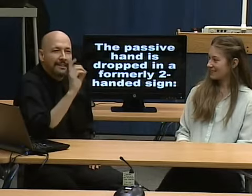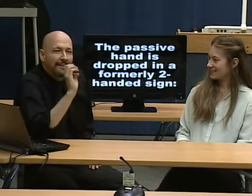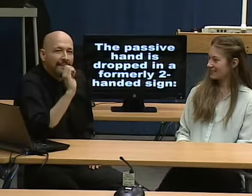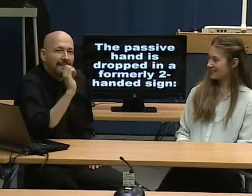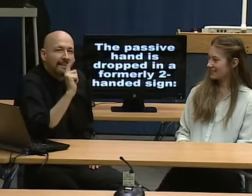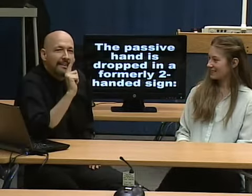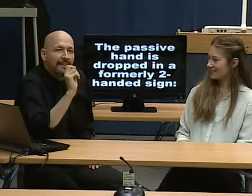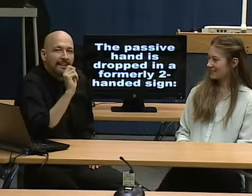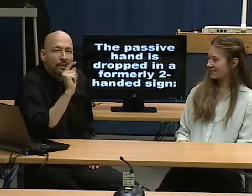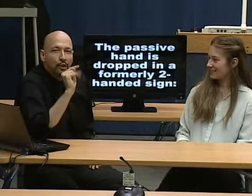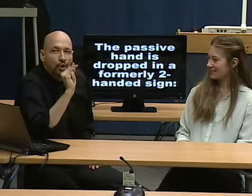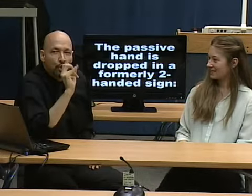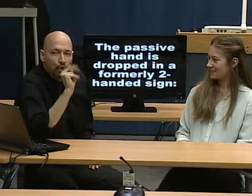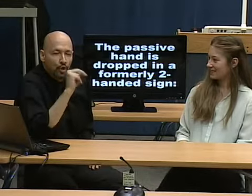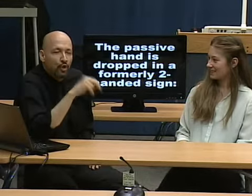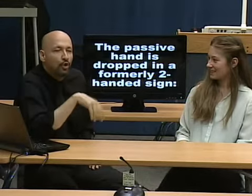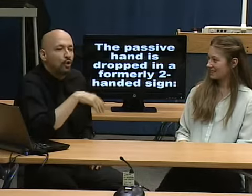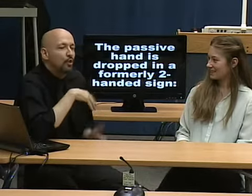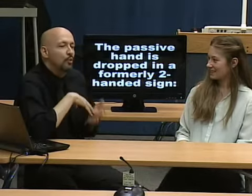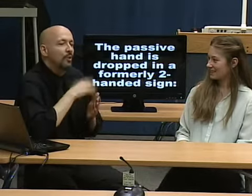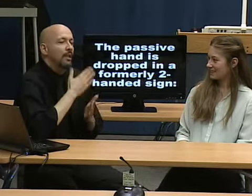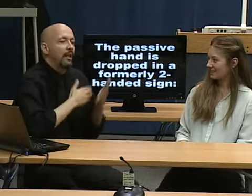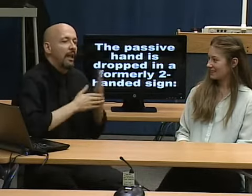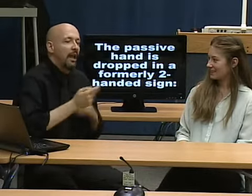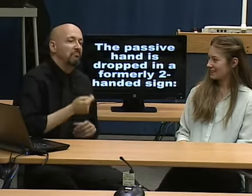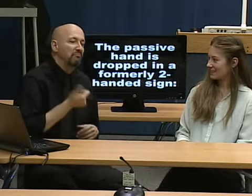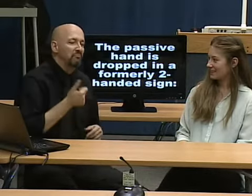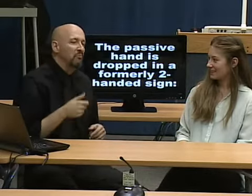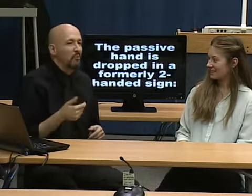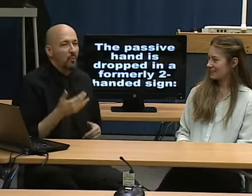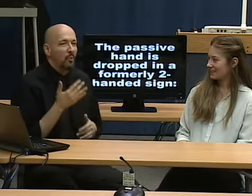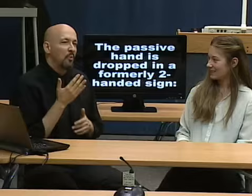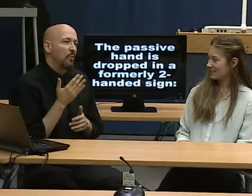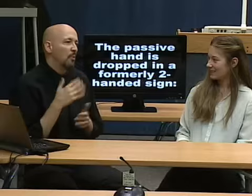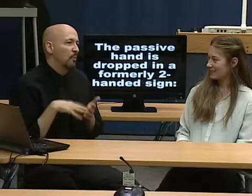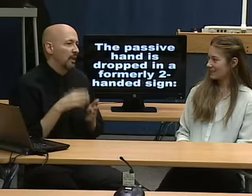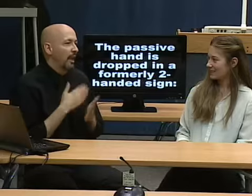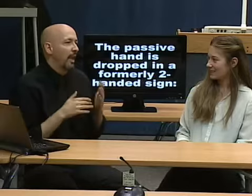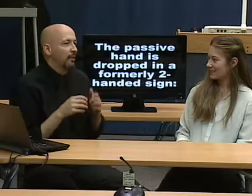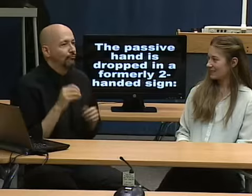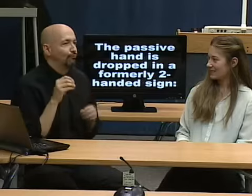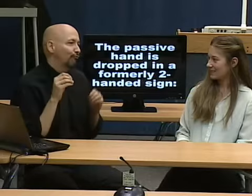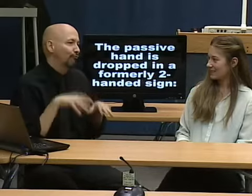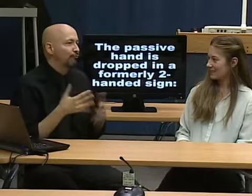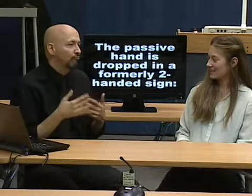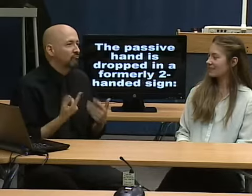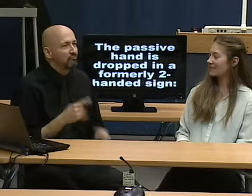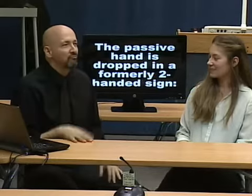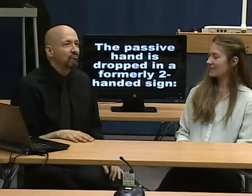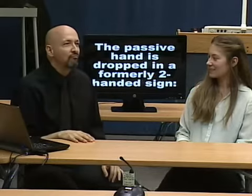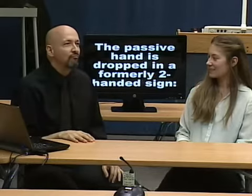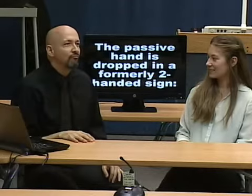Ah, she said "D-E-L-E-T-I-O-N." Weak Hand Deletion. Or Weak Hand Deletion signed like this. Whatever.